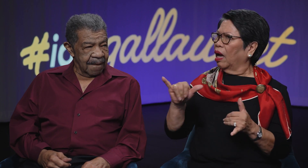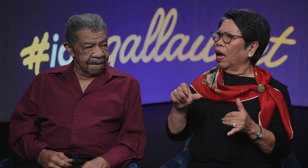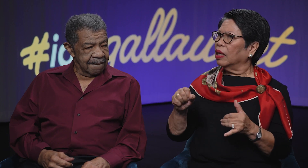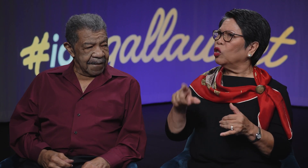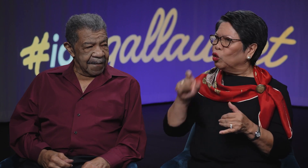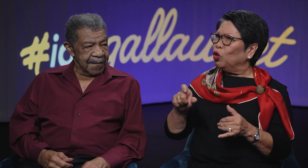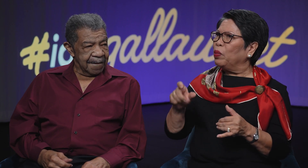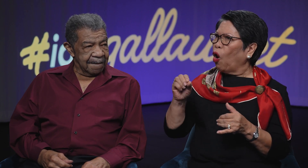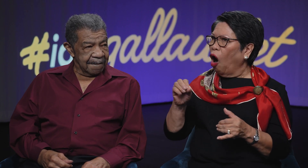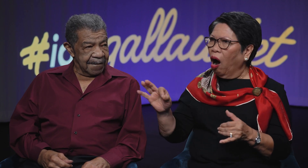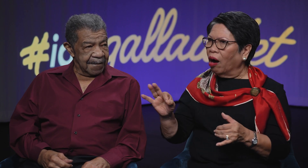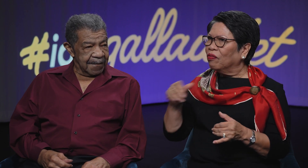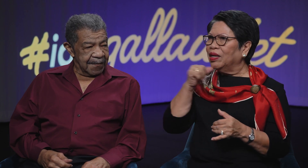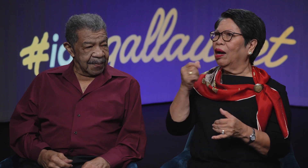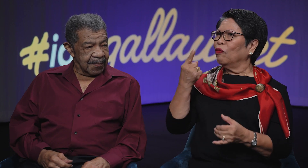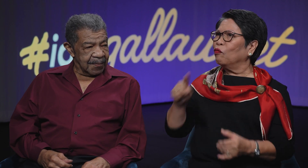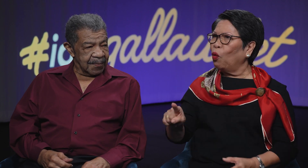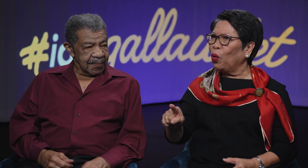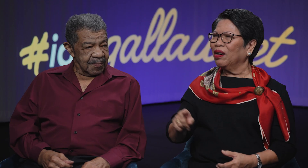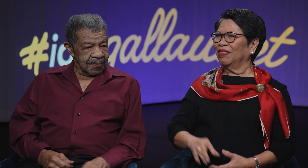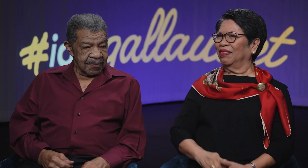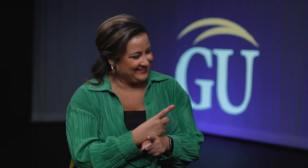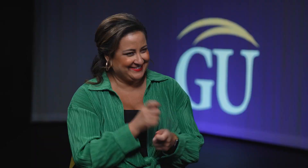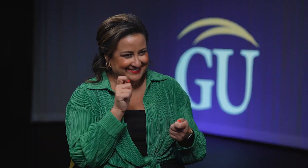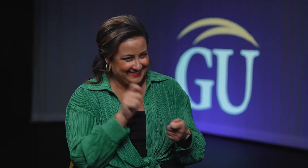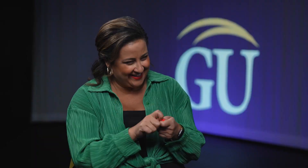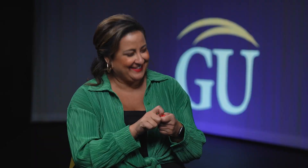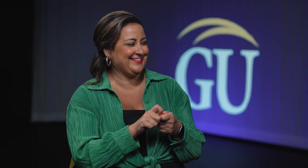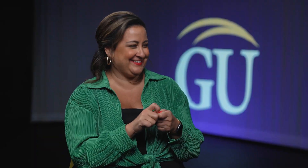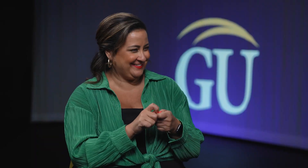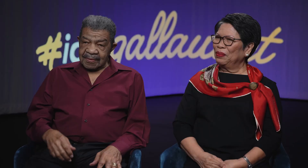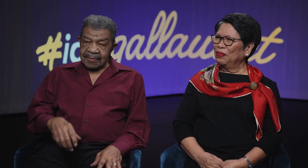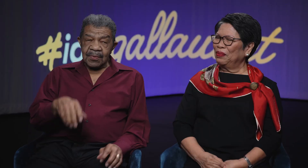Yes, it should be “of”, not “for”! Exactly.